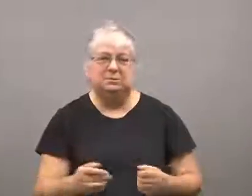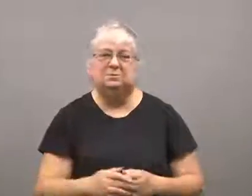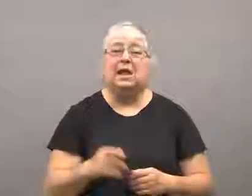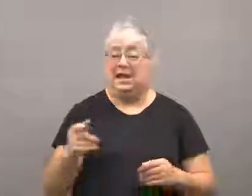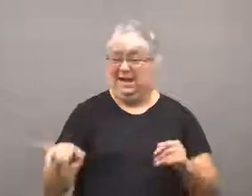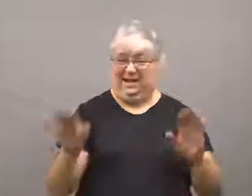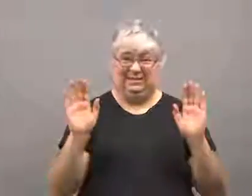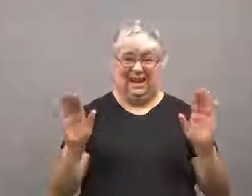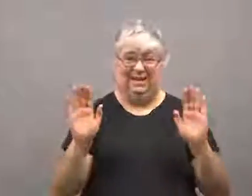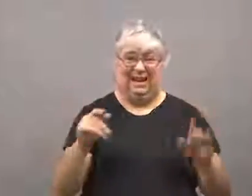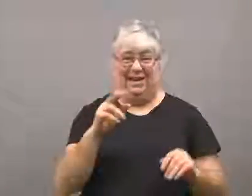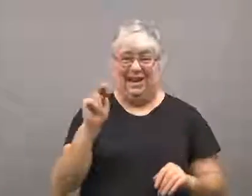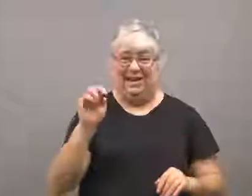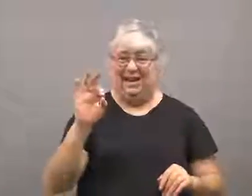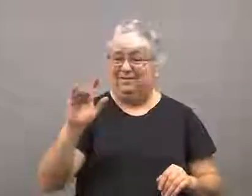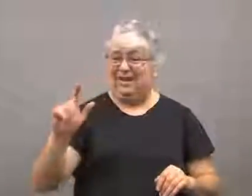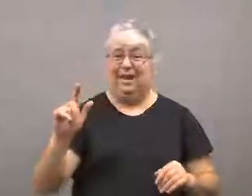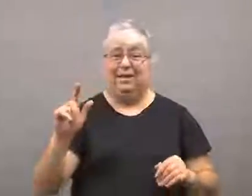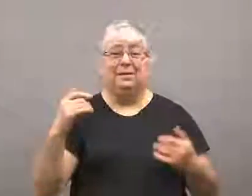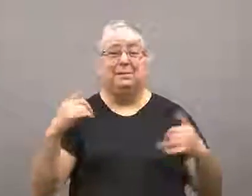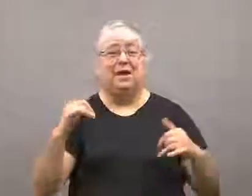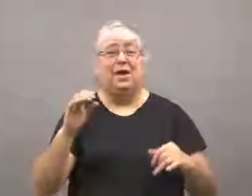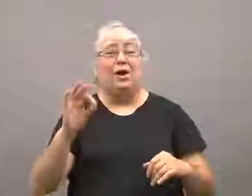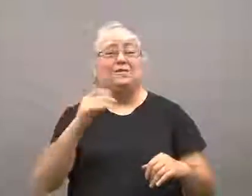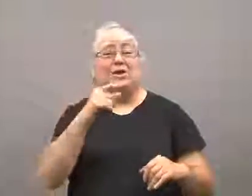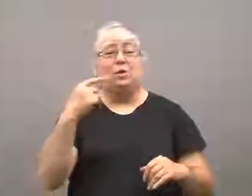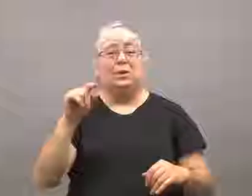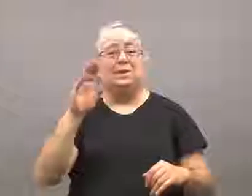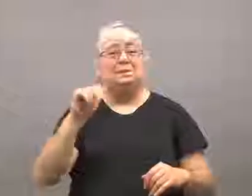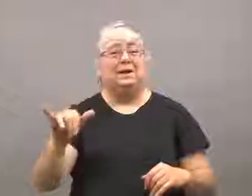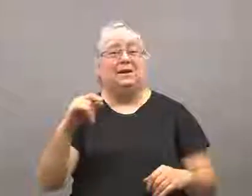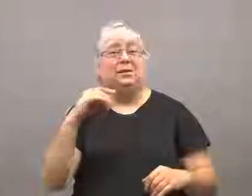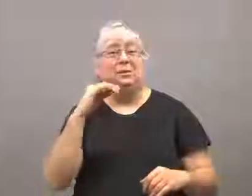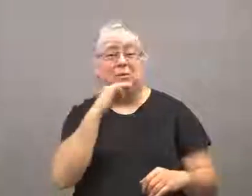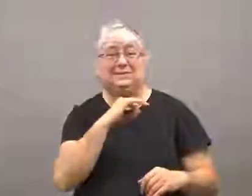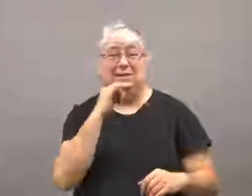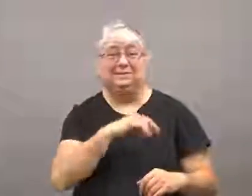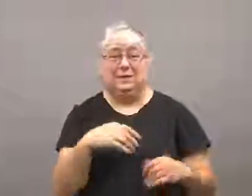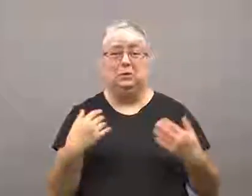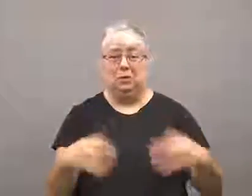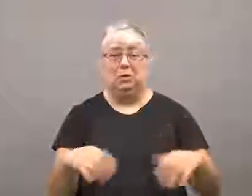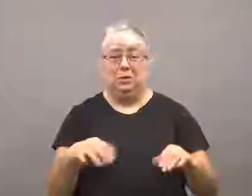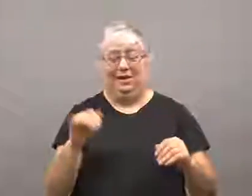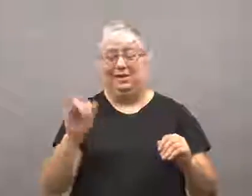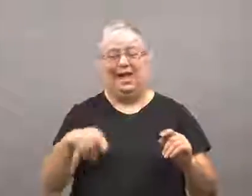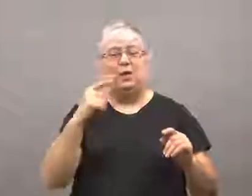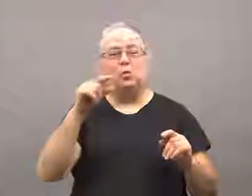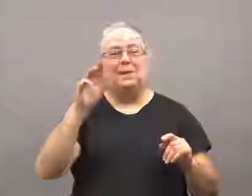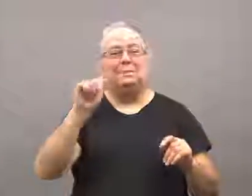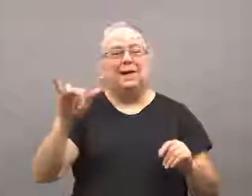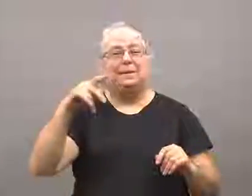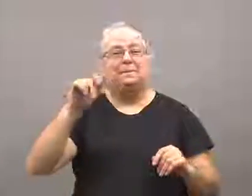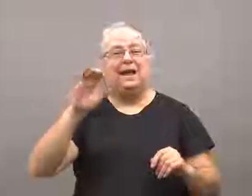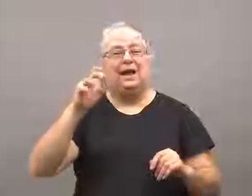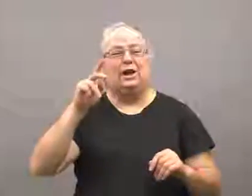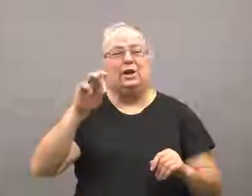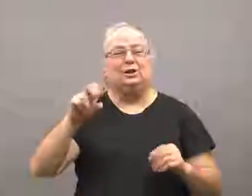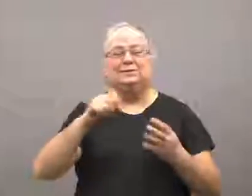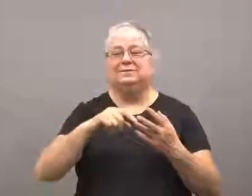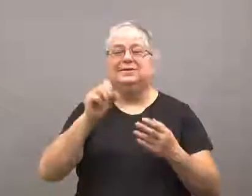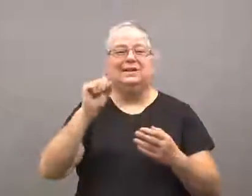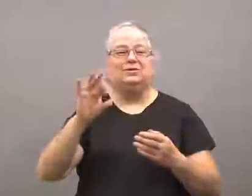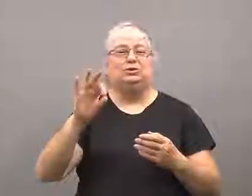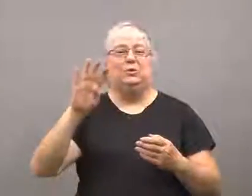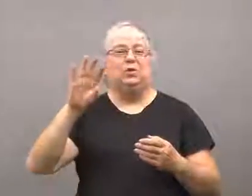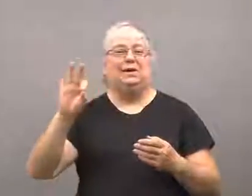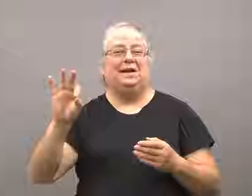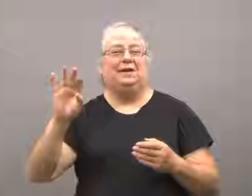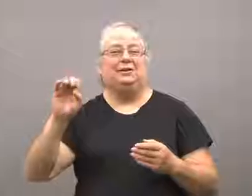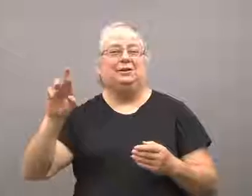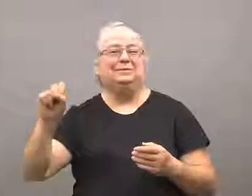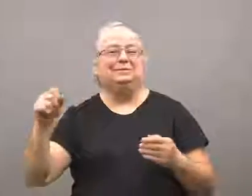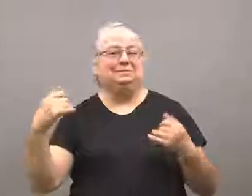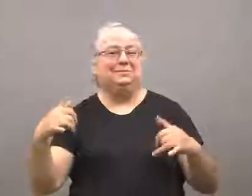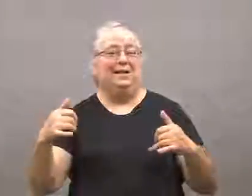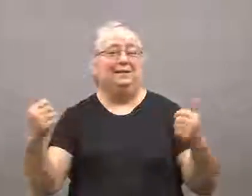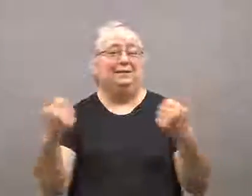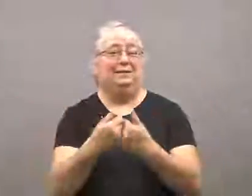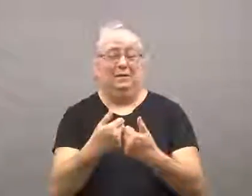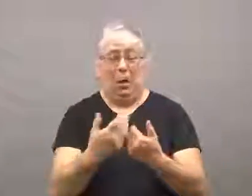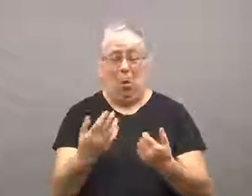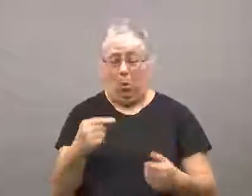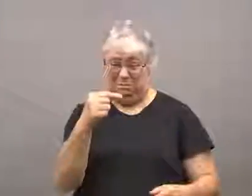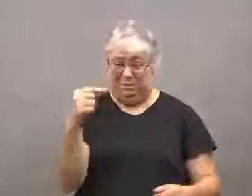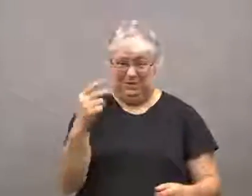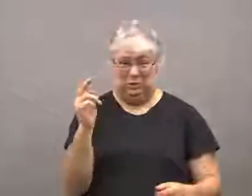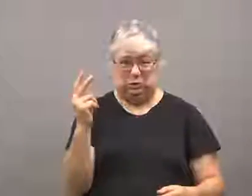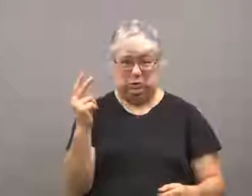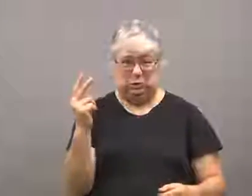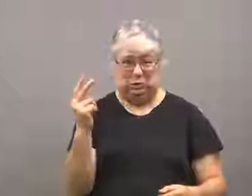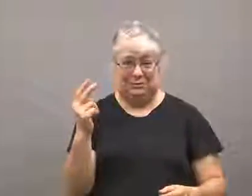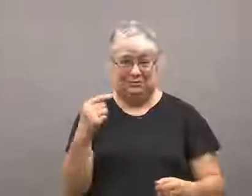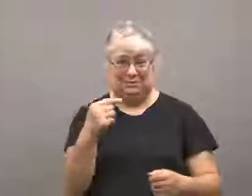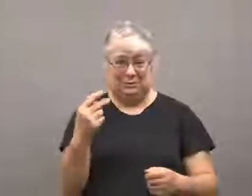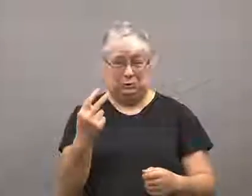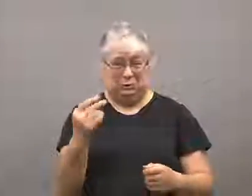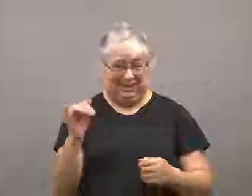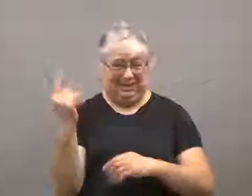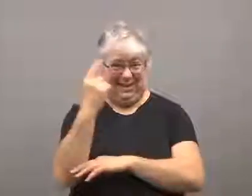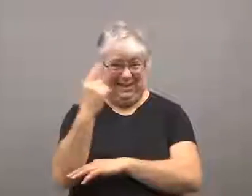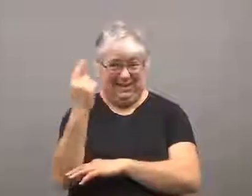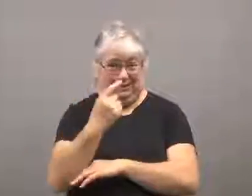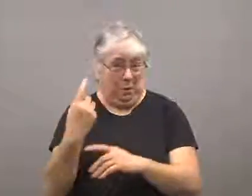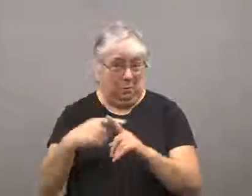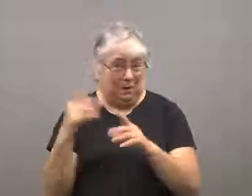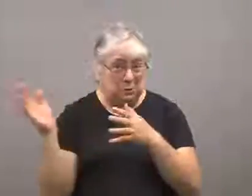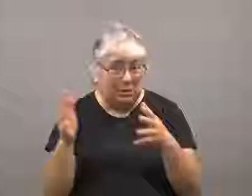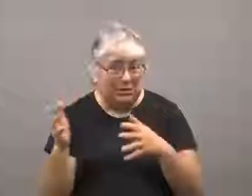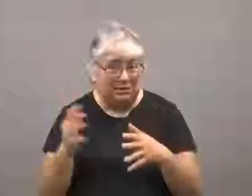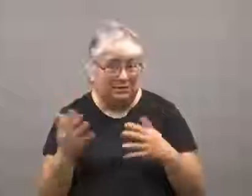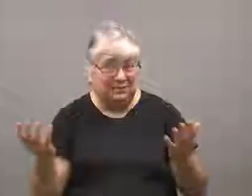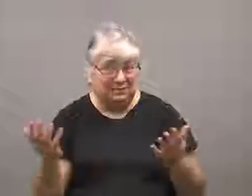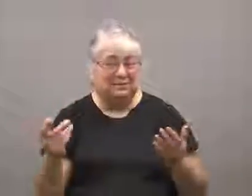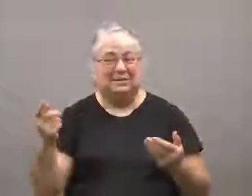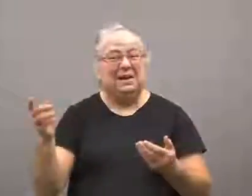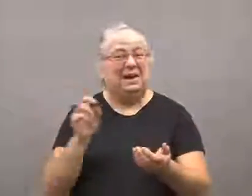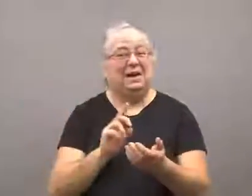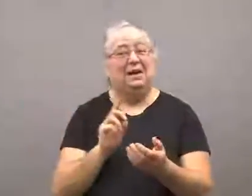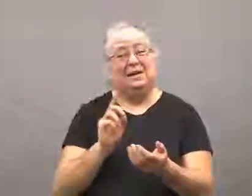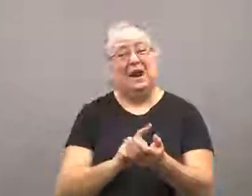Sunday is the NFL playoff game for the Green Bay Packers and San Francisco 49ers.